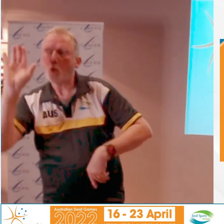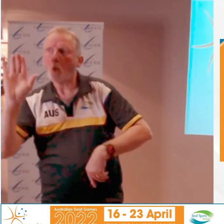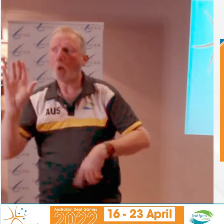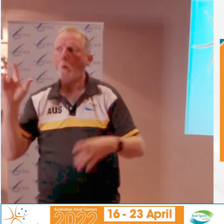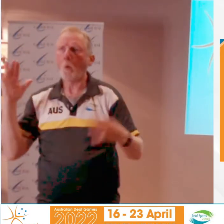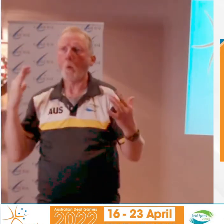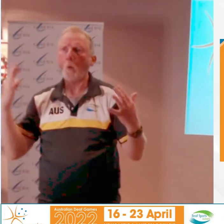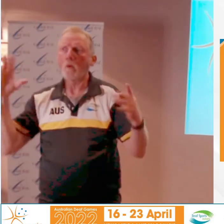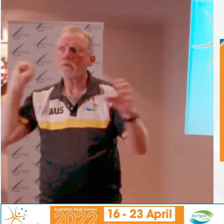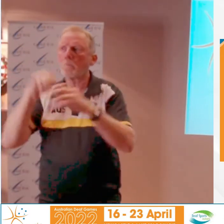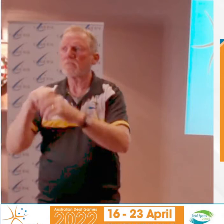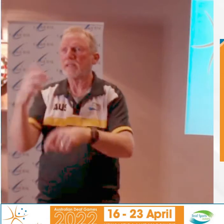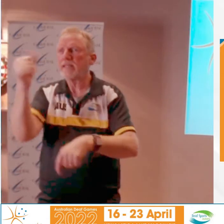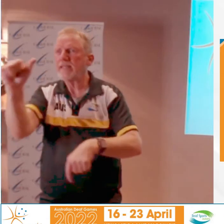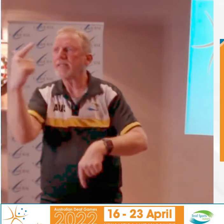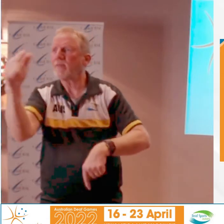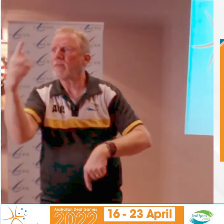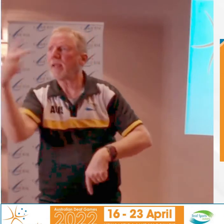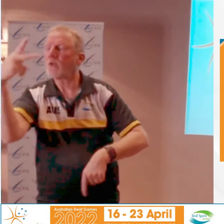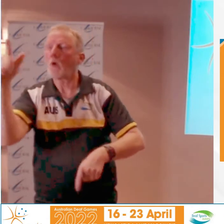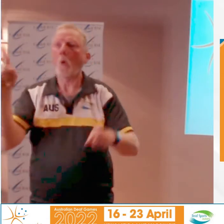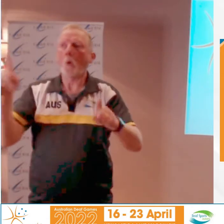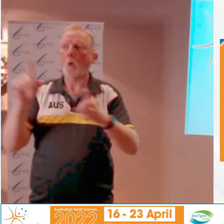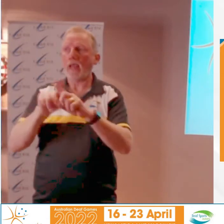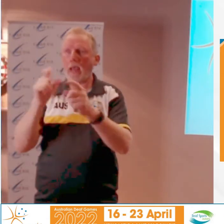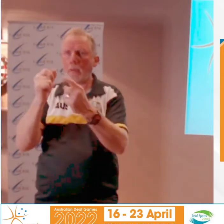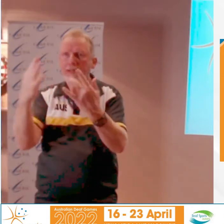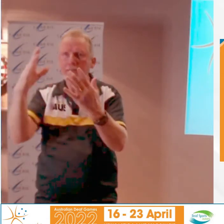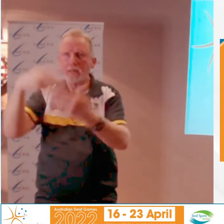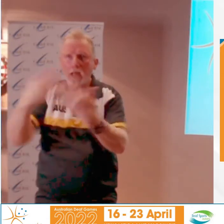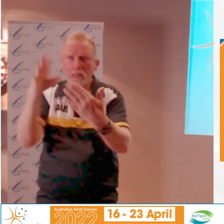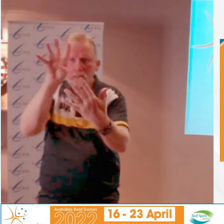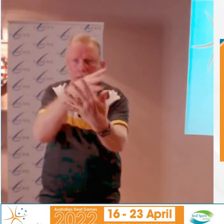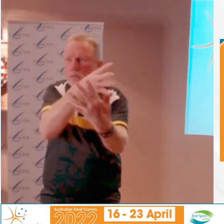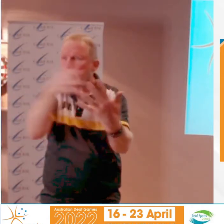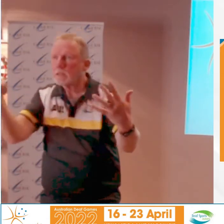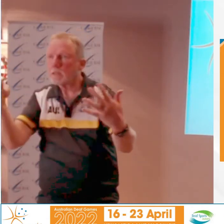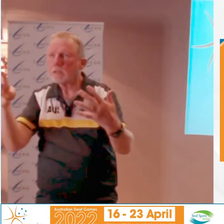interested that netball for example sometimes there's up to 80 people involved in netball